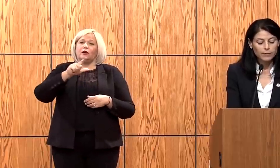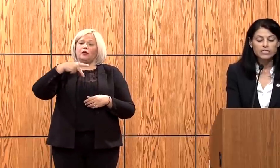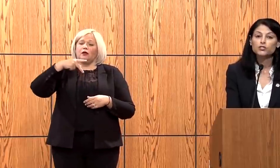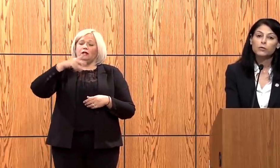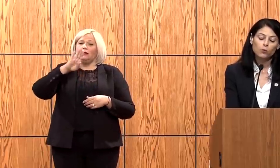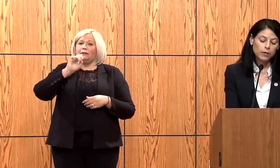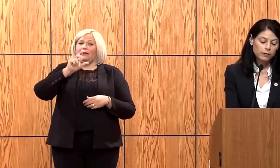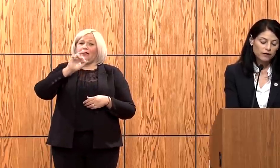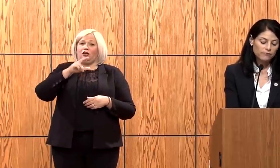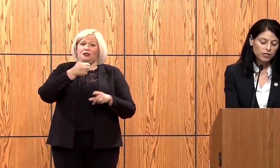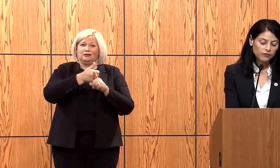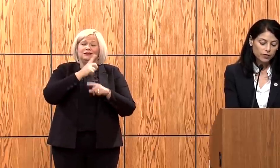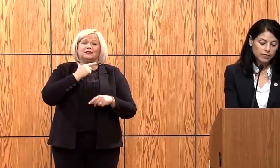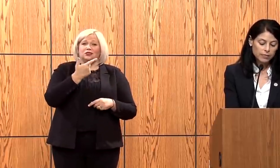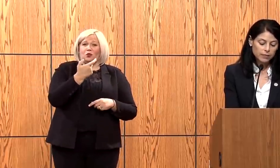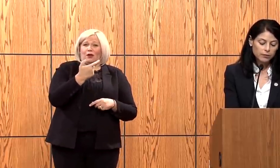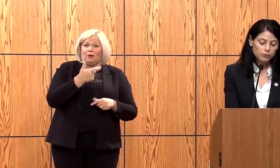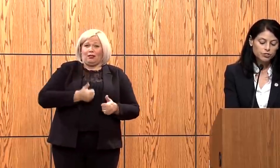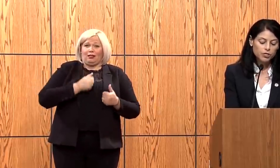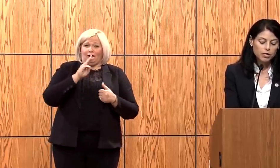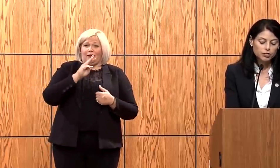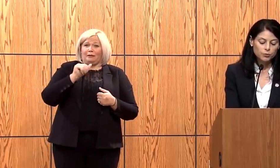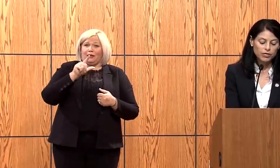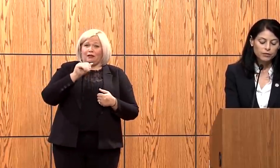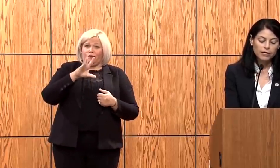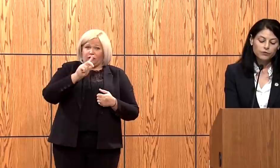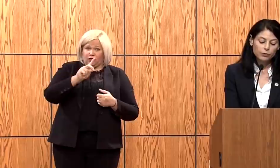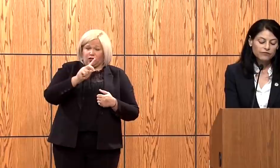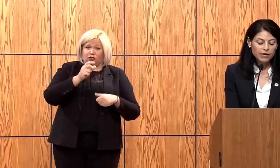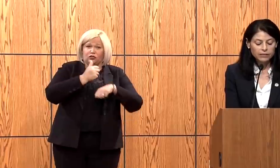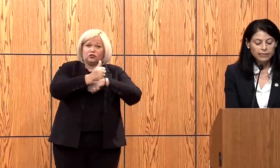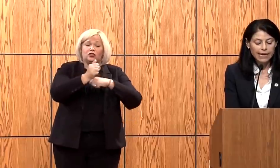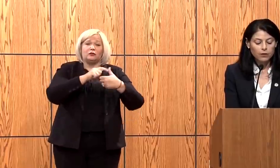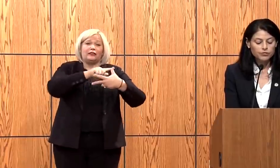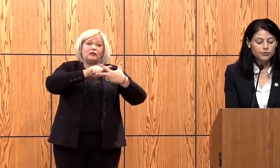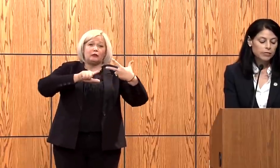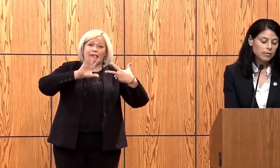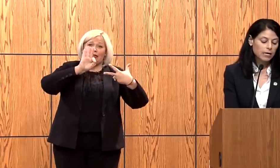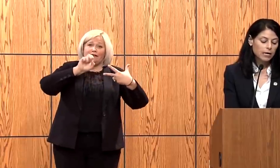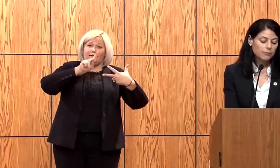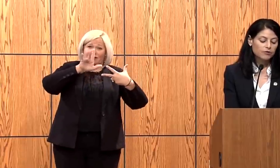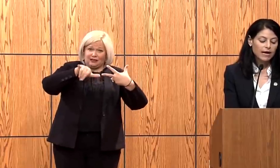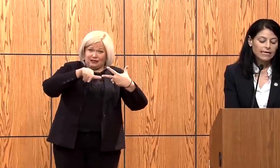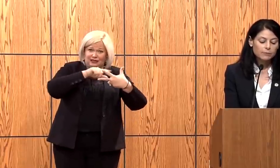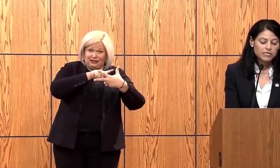SO WE’VE ISSUED THE FOLLOWING CHARGES AGAINST THE FOLLOWING CHARGES AGAINST THE FOLLOWING INDIVIDUALS. INDIVIDUALS. PAUL BELLER, AGE 21 OF MILFORD,